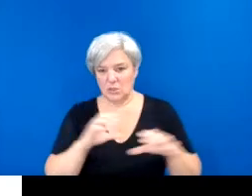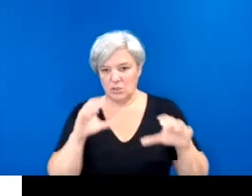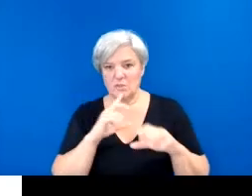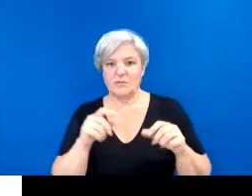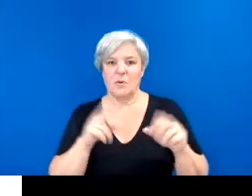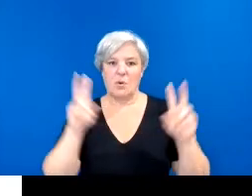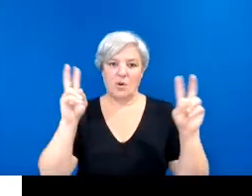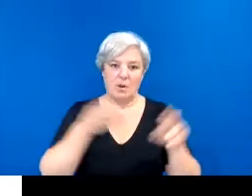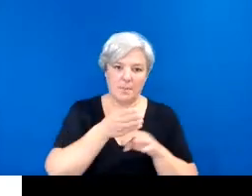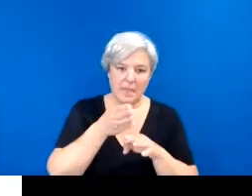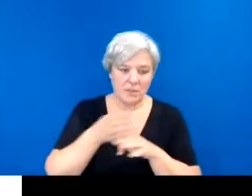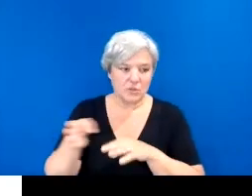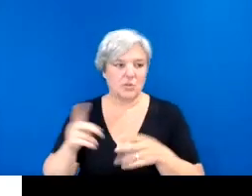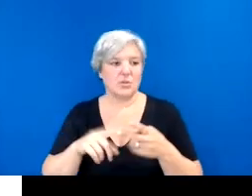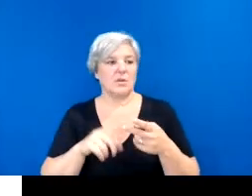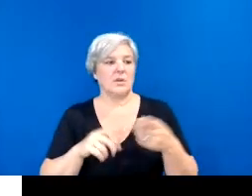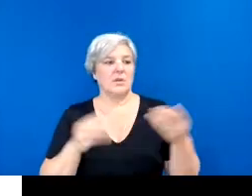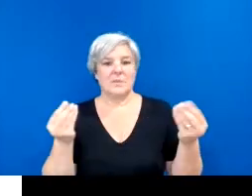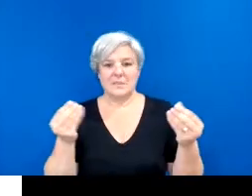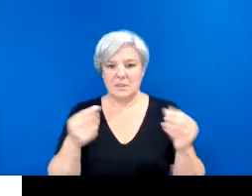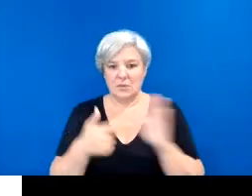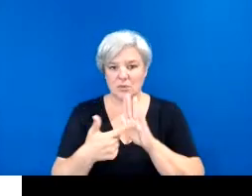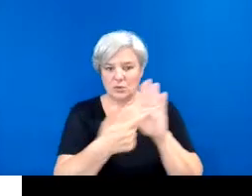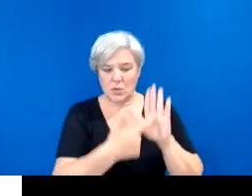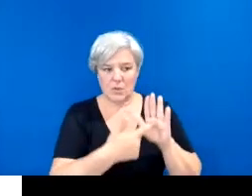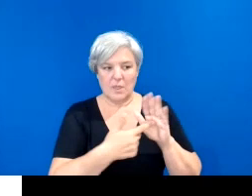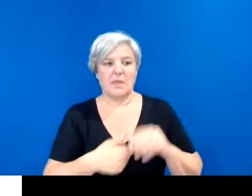There's a material showcase where you can look at